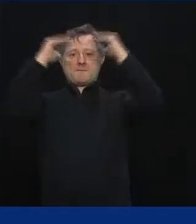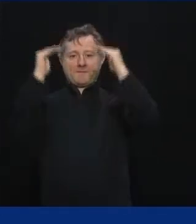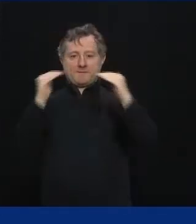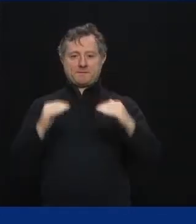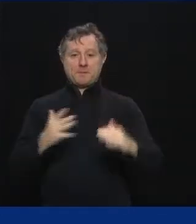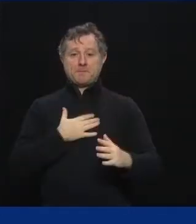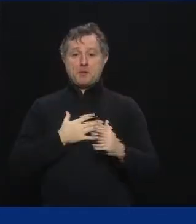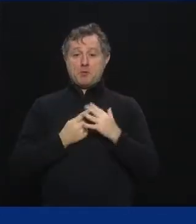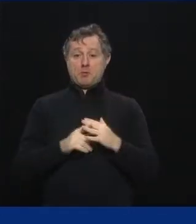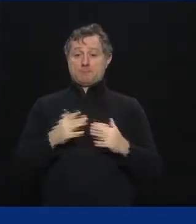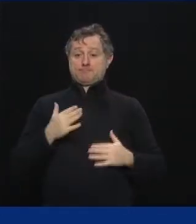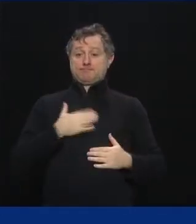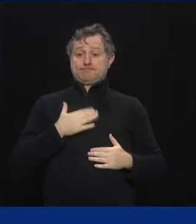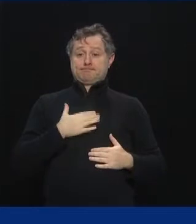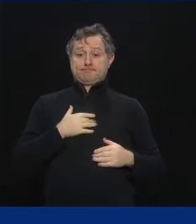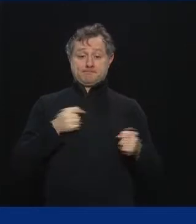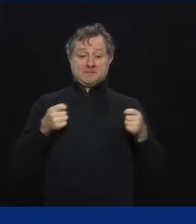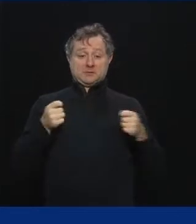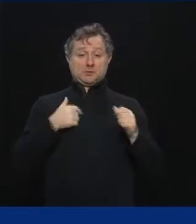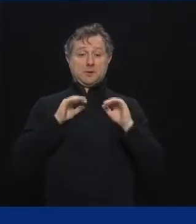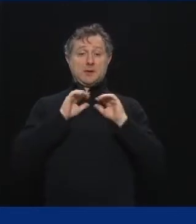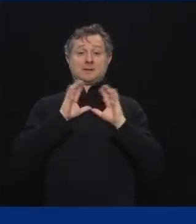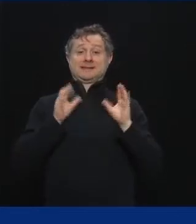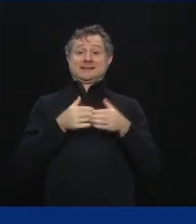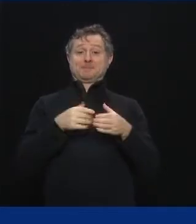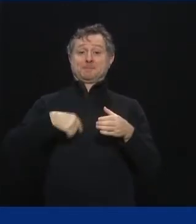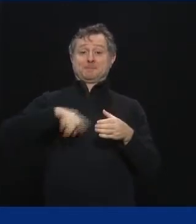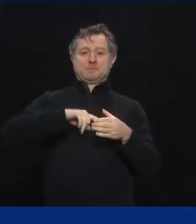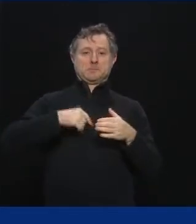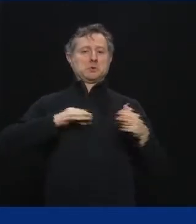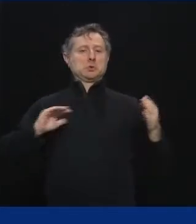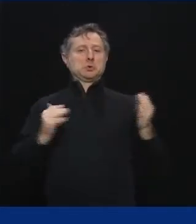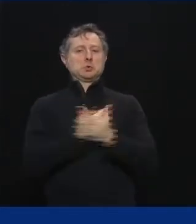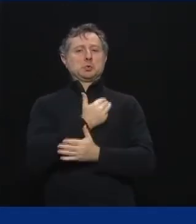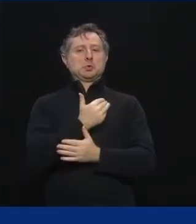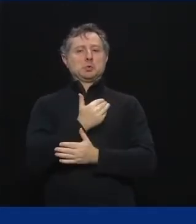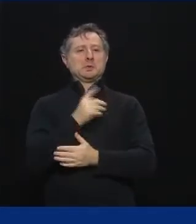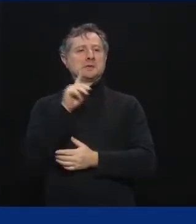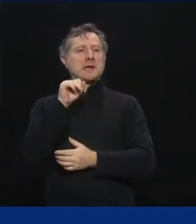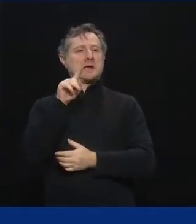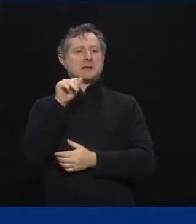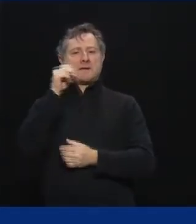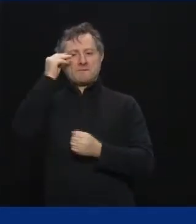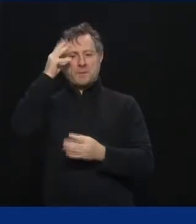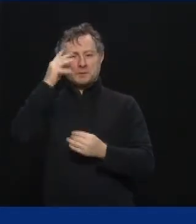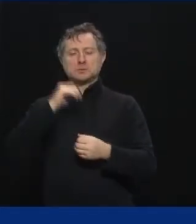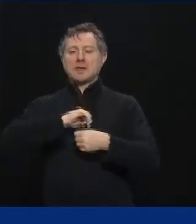THE UPDATE. OKAY. LET'S GET STARTED WITH OUR WEEKLY UPDATE. SINCE WE'RE REQUIRING TRANSPARENCY AT OTHER LEVELS OF GOVERNMENT, IT STARTS WITH OUR